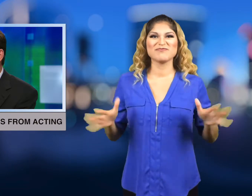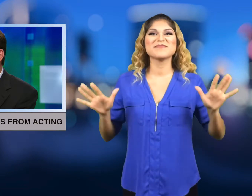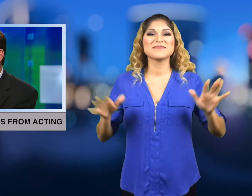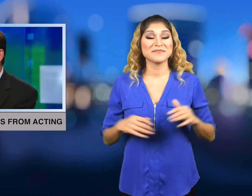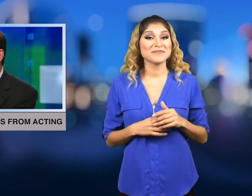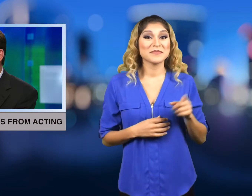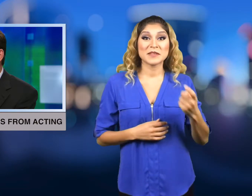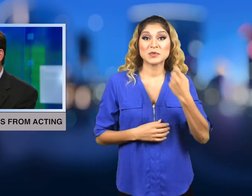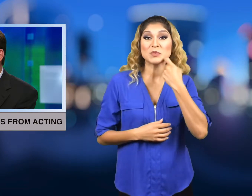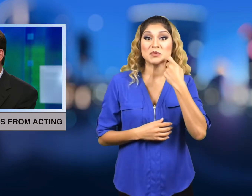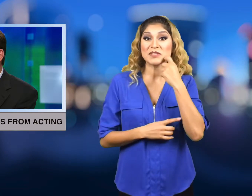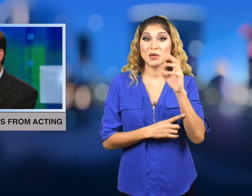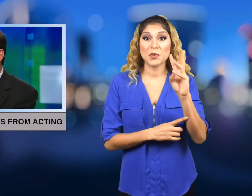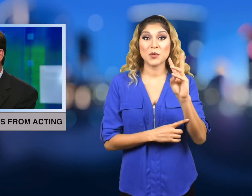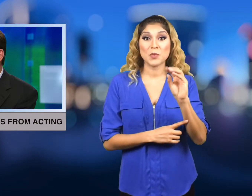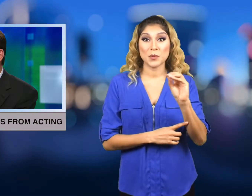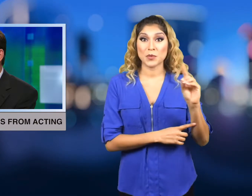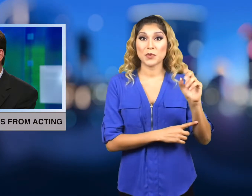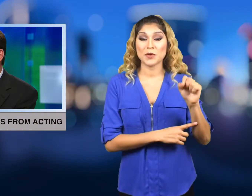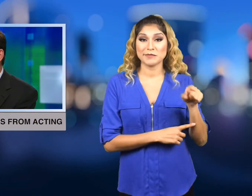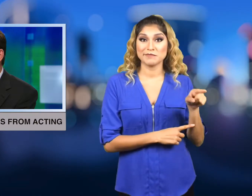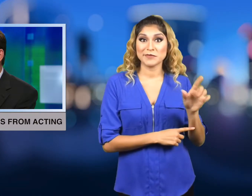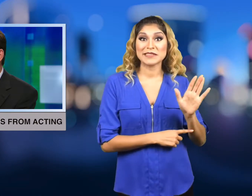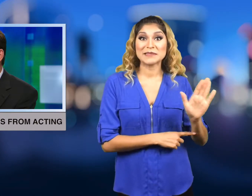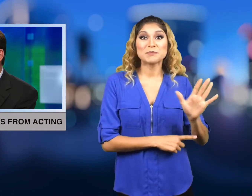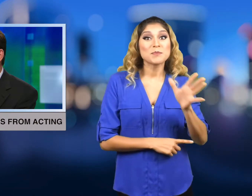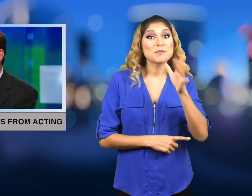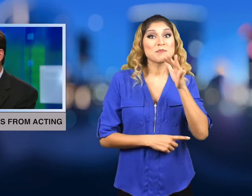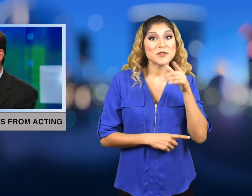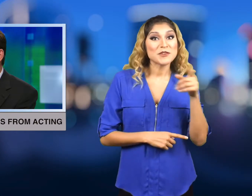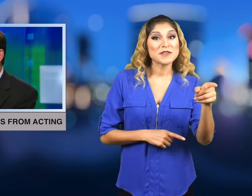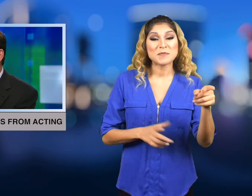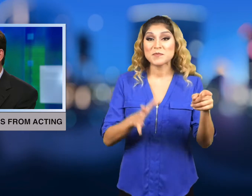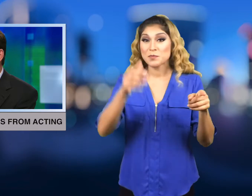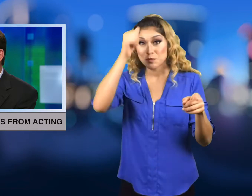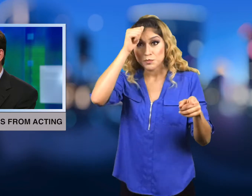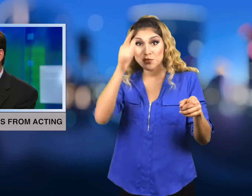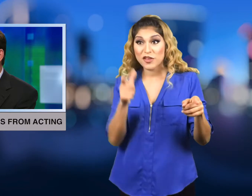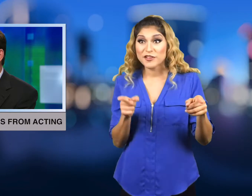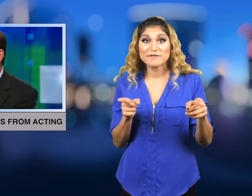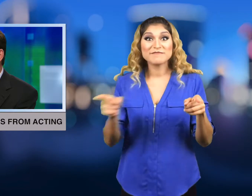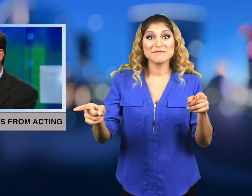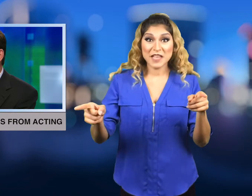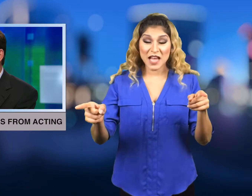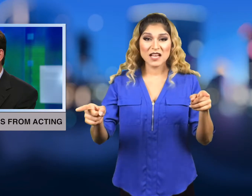Recently Woods lost his mom and his brother.